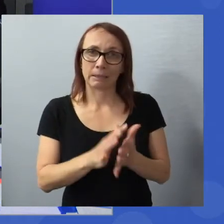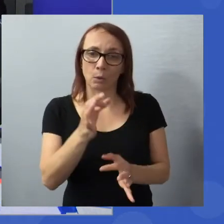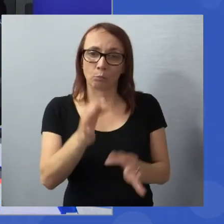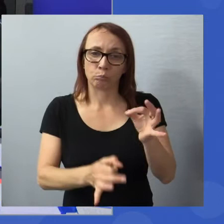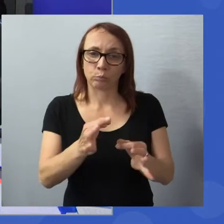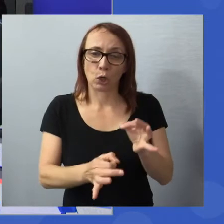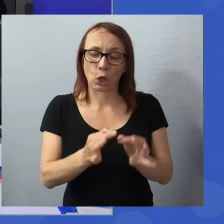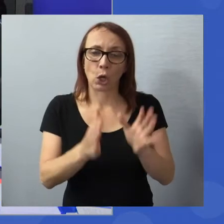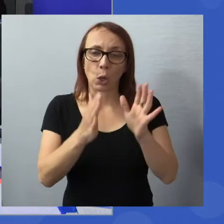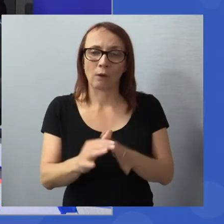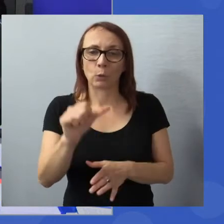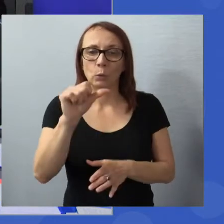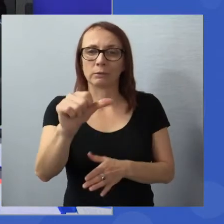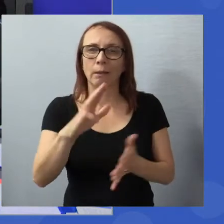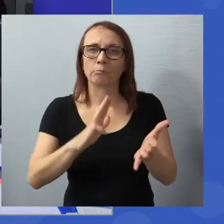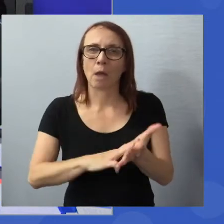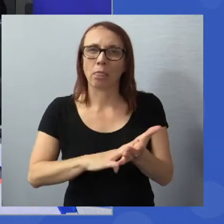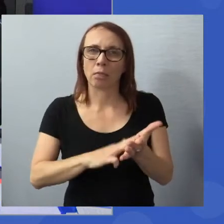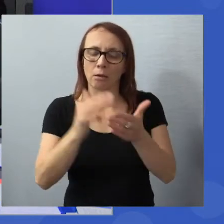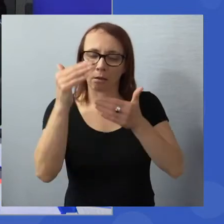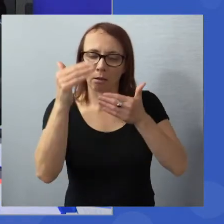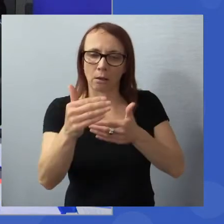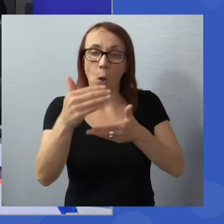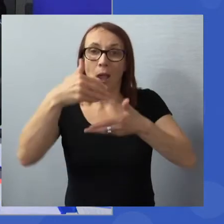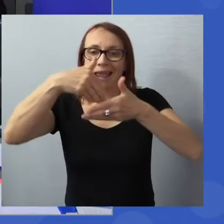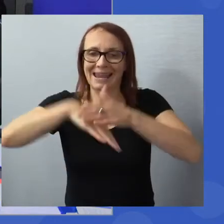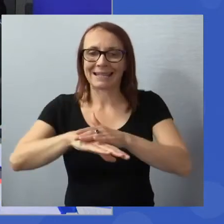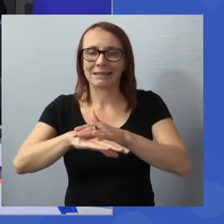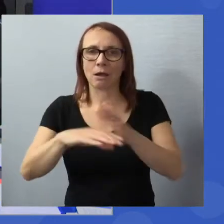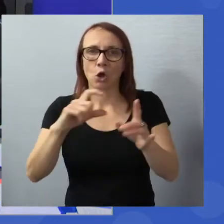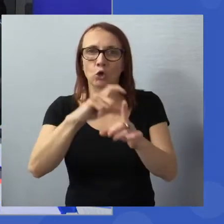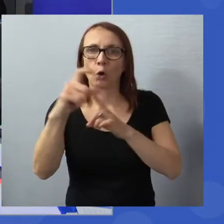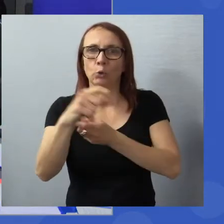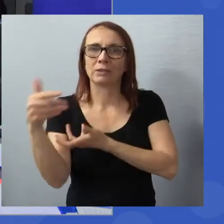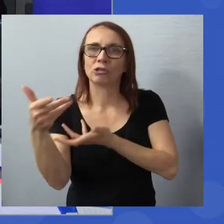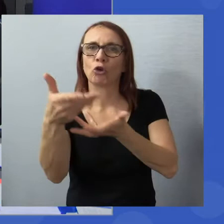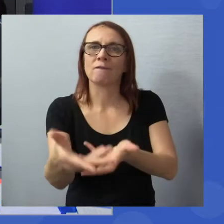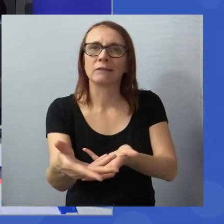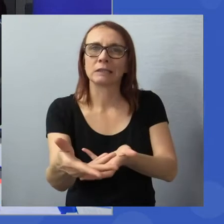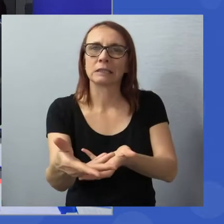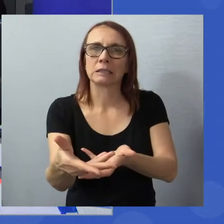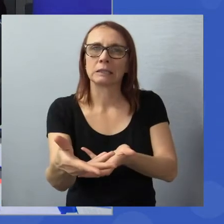months integrated community service in the different sectors as the borlaug it